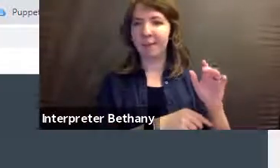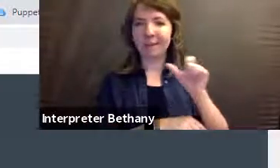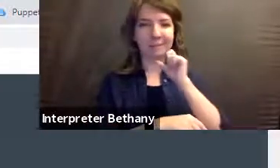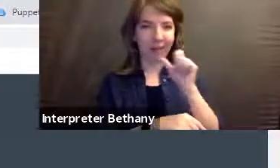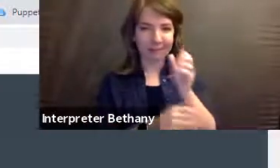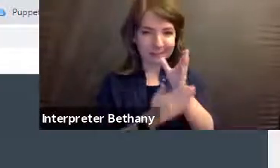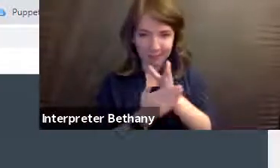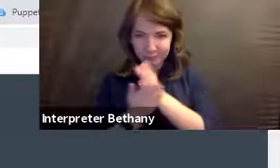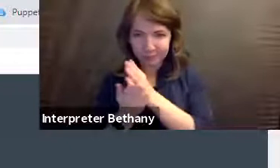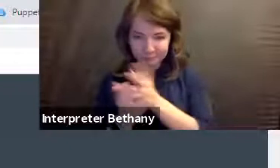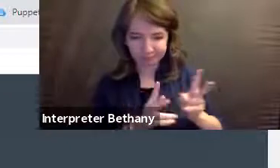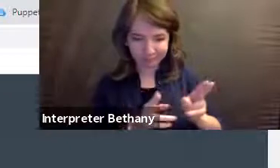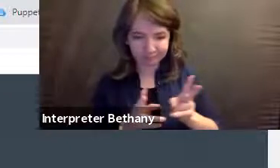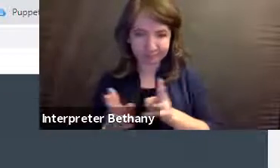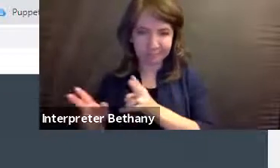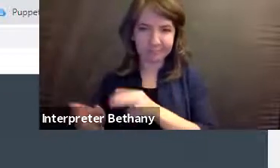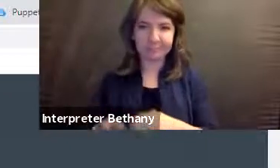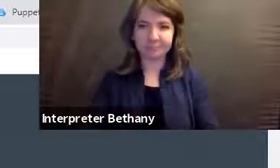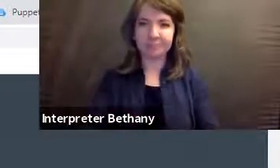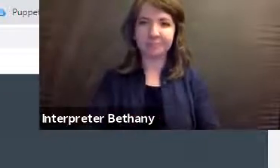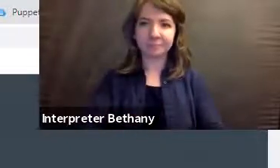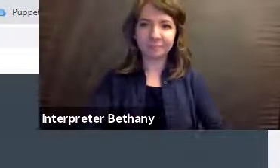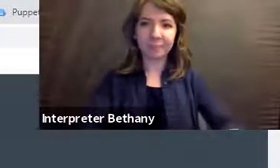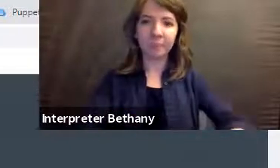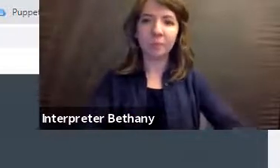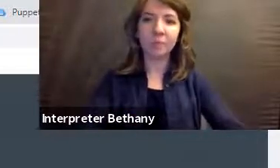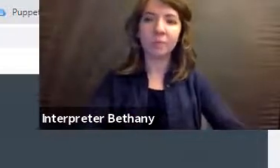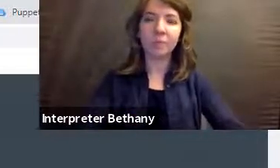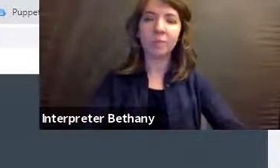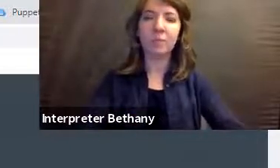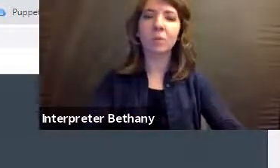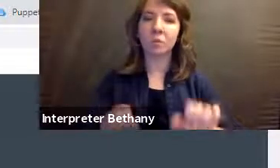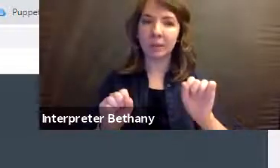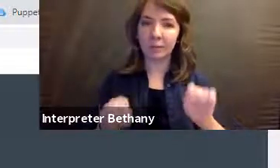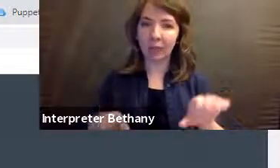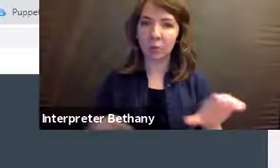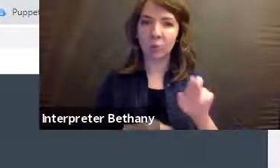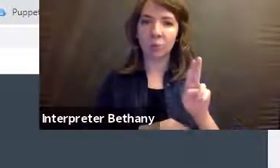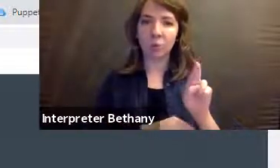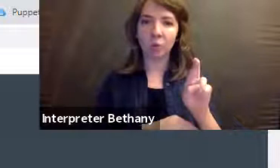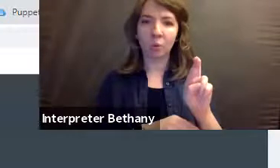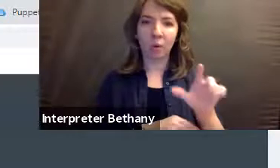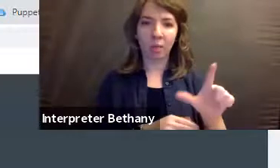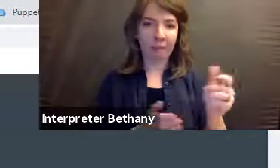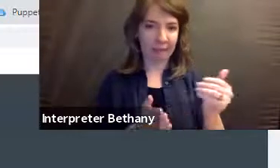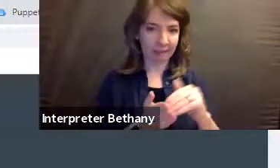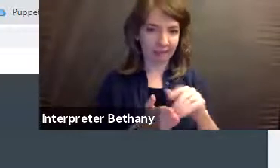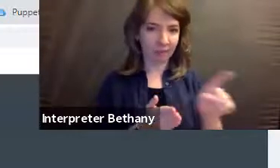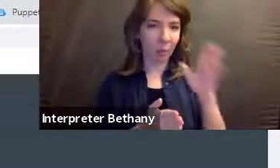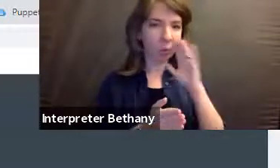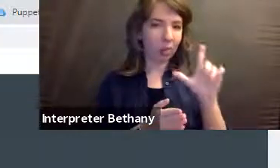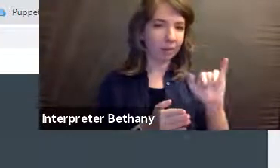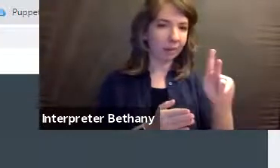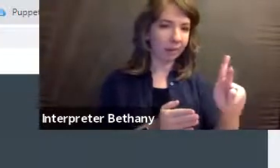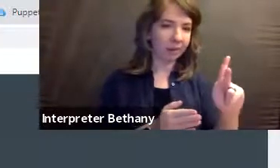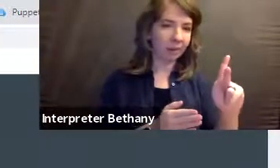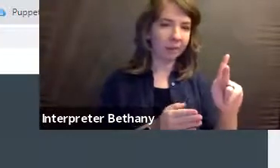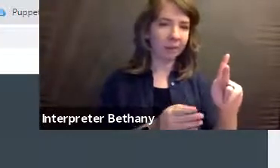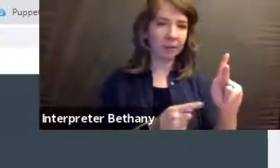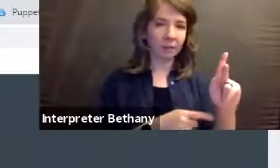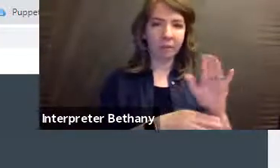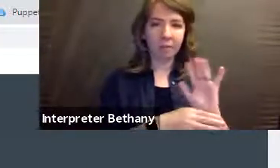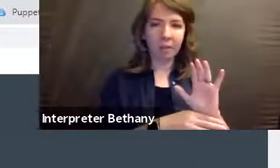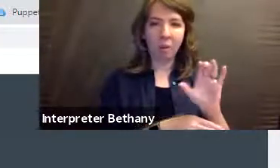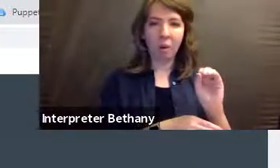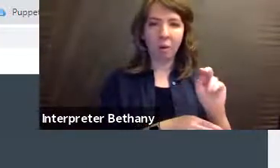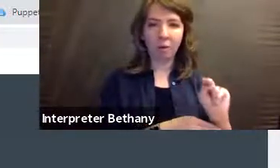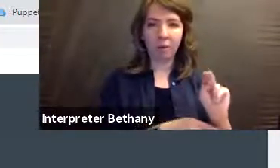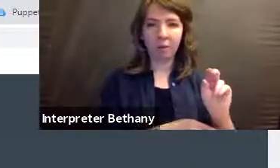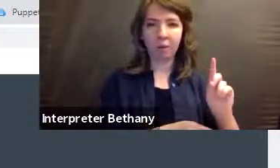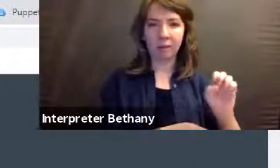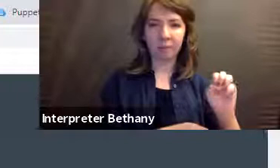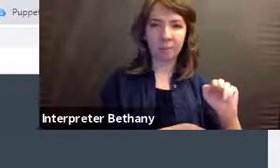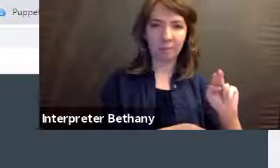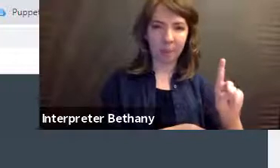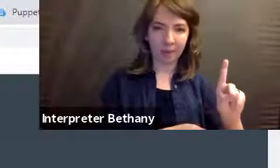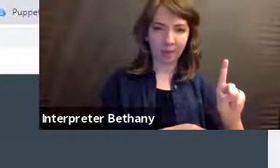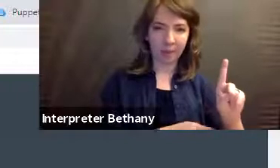Linda Kobashigawa: Into you could do the URL. Again, which will link out to the video and Films on Demand and that phones on demand does have the transcripts and it is they are closed captions. So